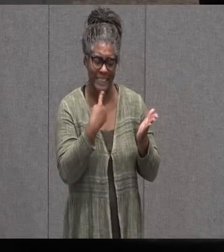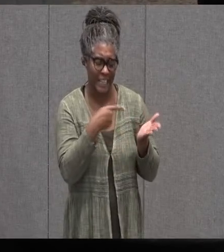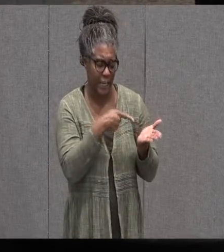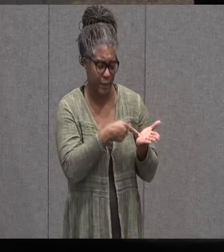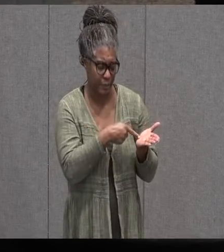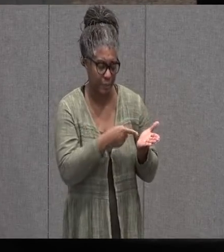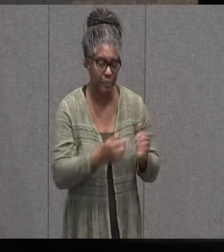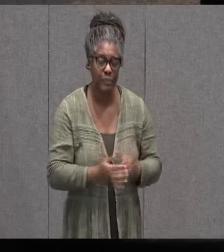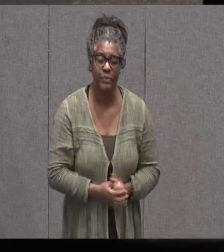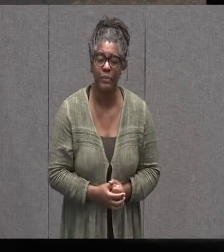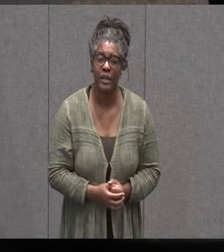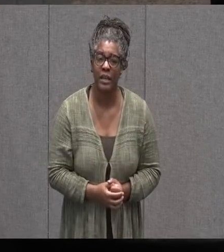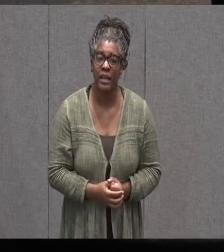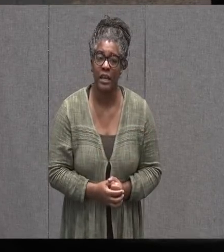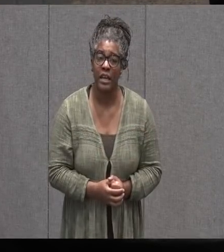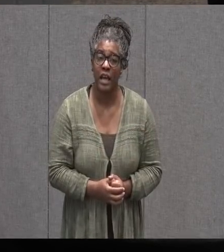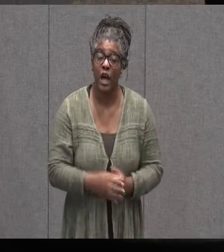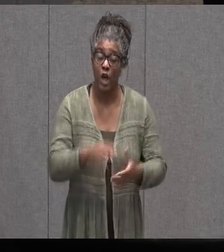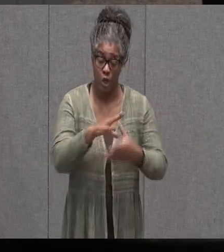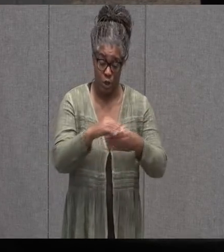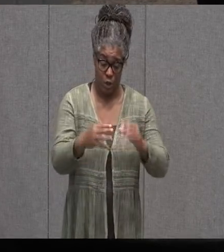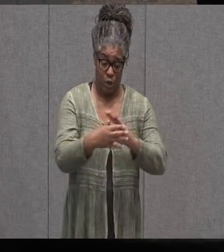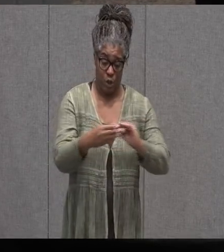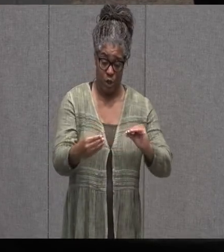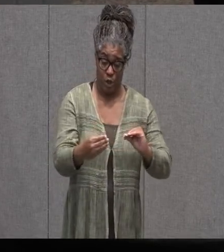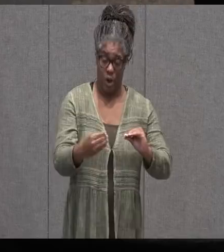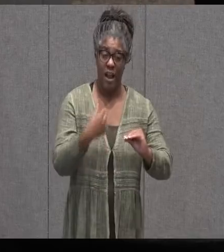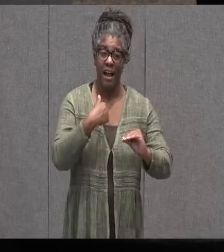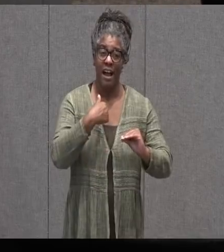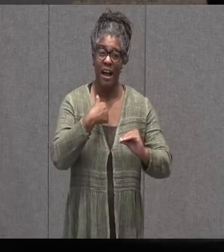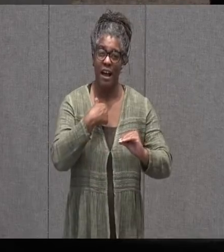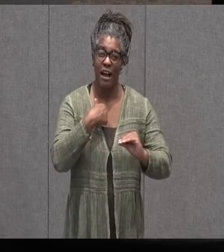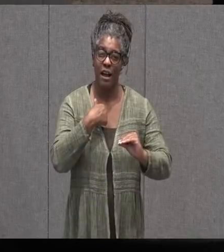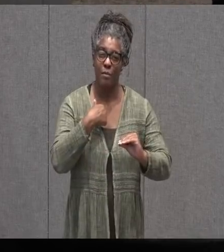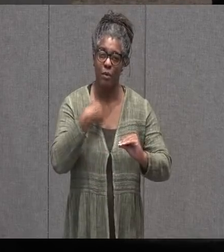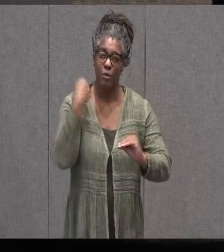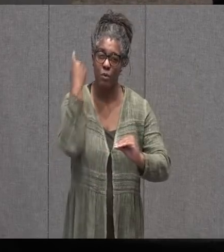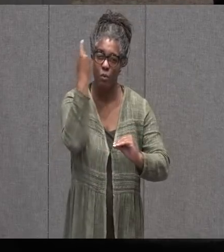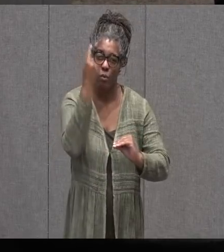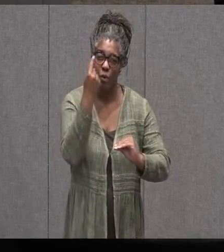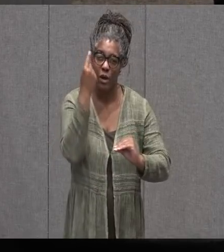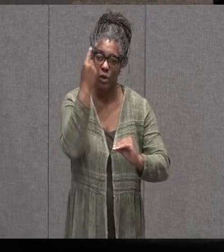In stories, I wonder about the characters and what will happen next.